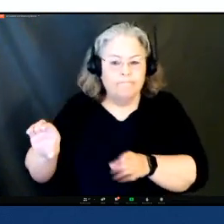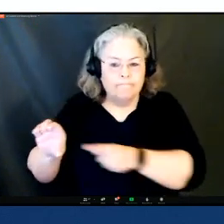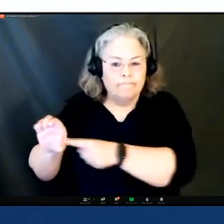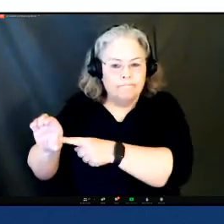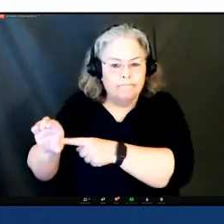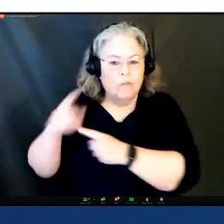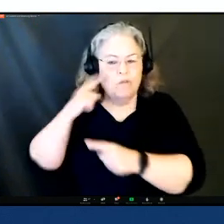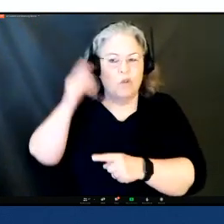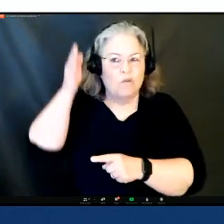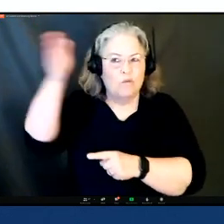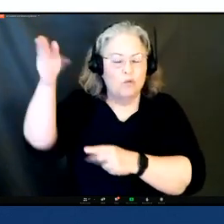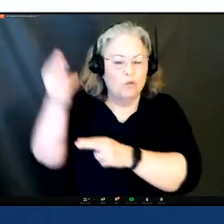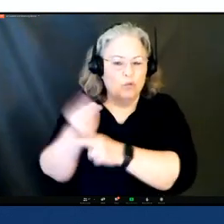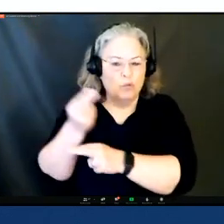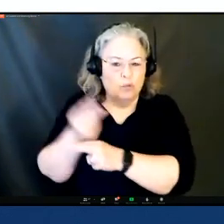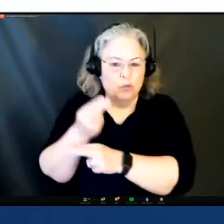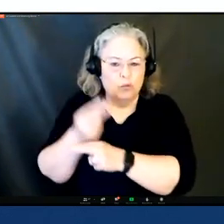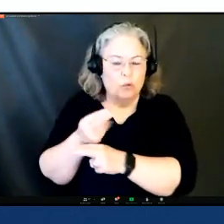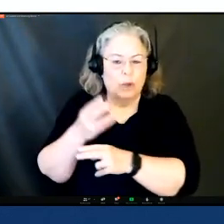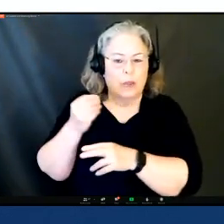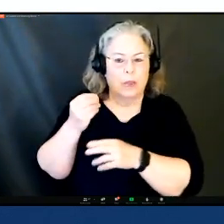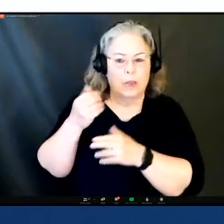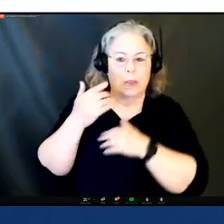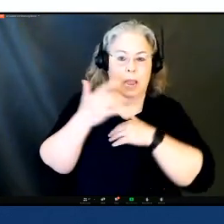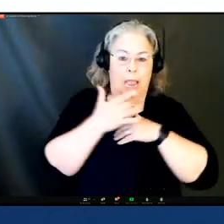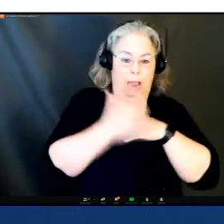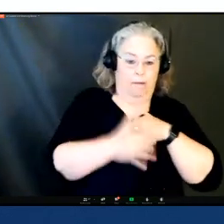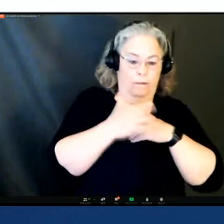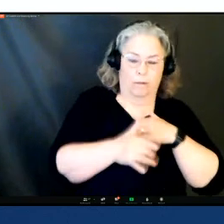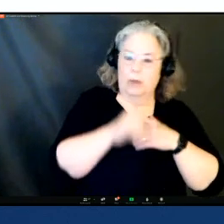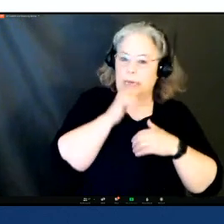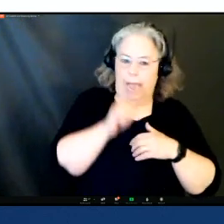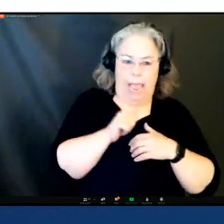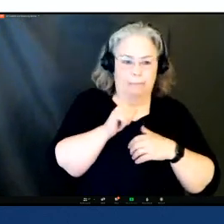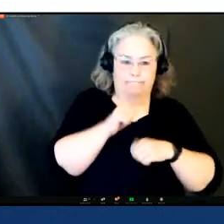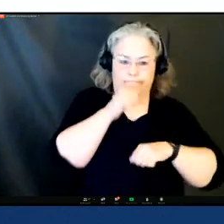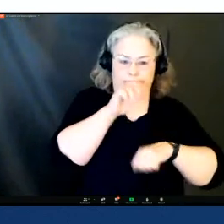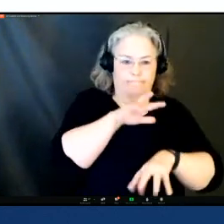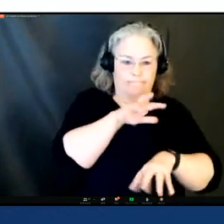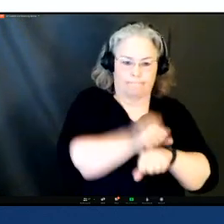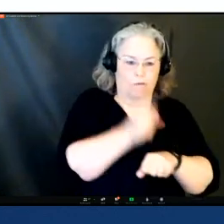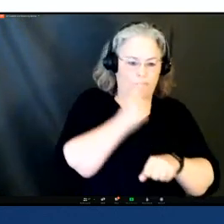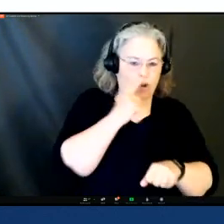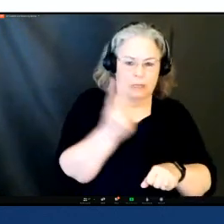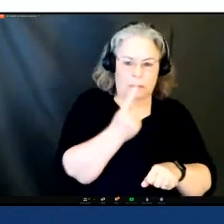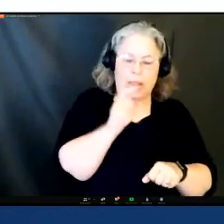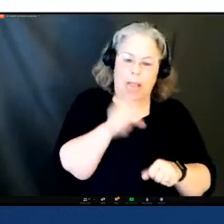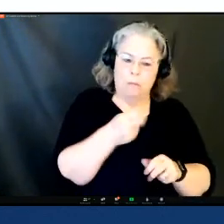use and the available balance, which is the unreserved portion of fund balance that can actually be used to spend